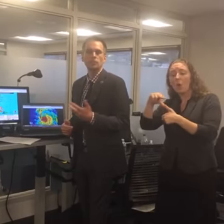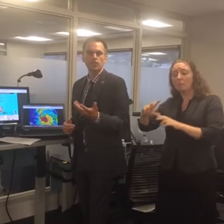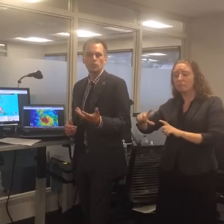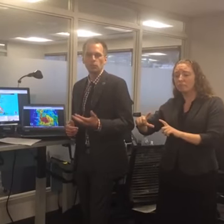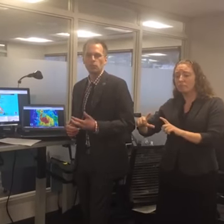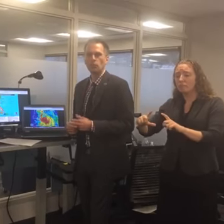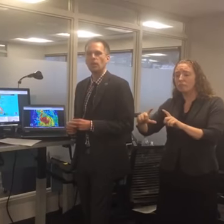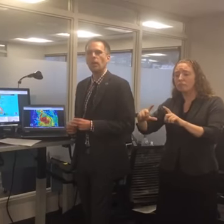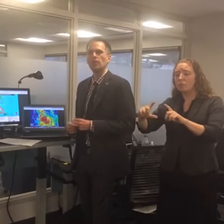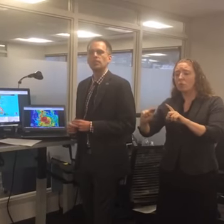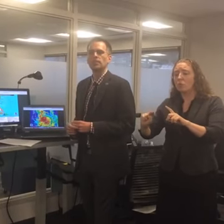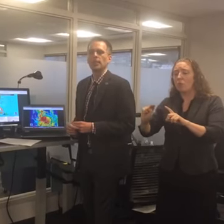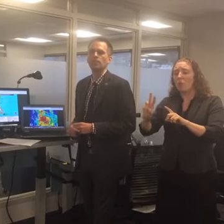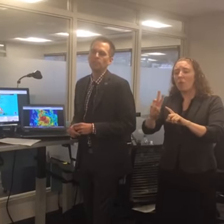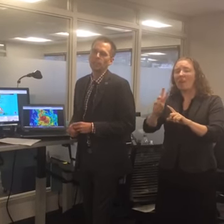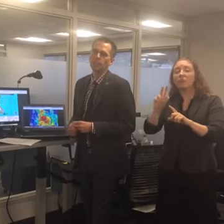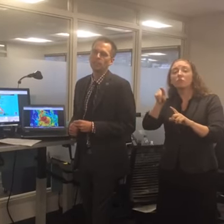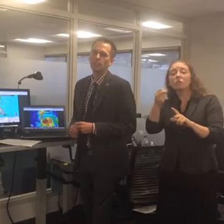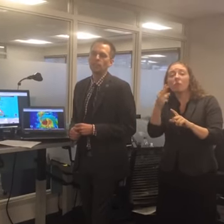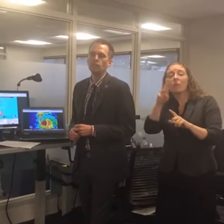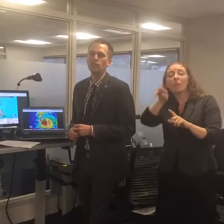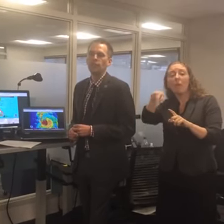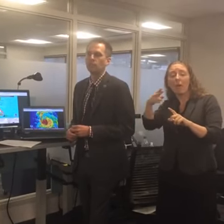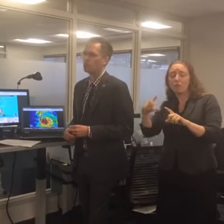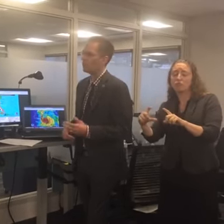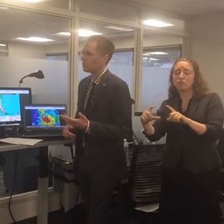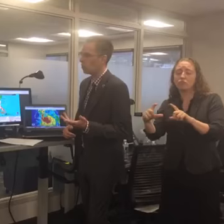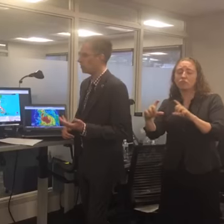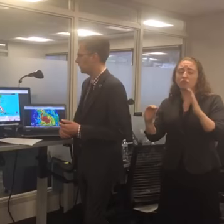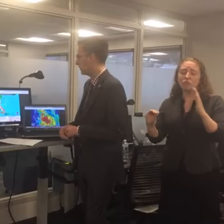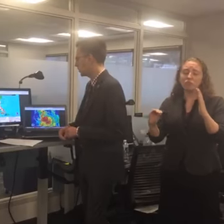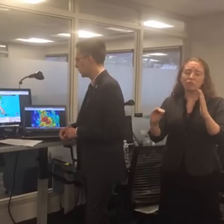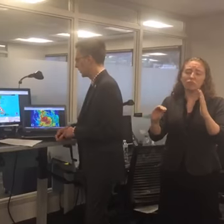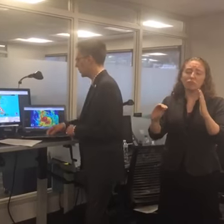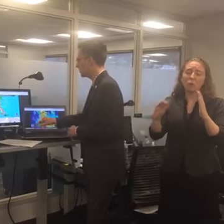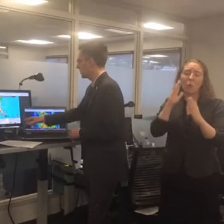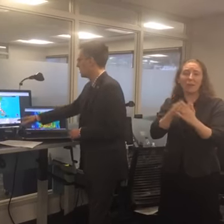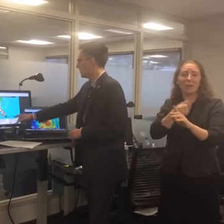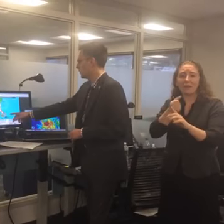expected to move through the Bahamas today and then eventually make its way towards the Florida coast.